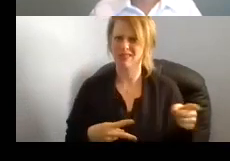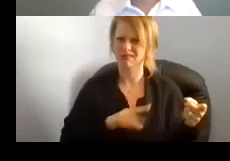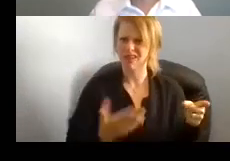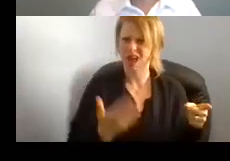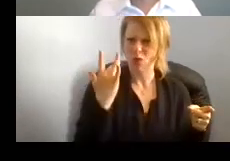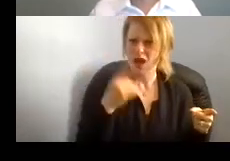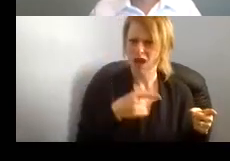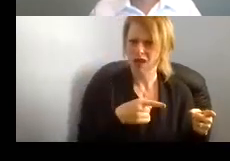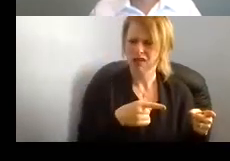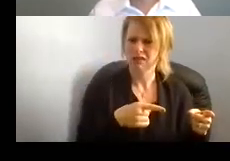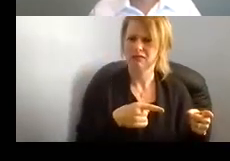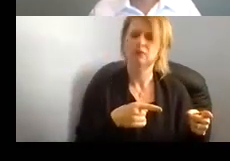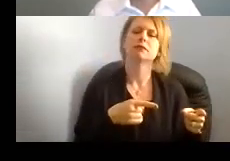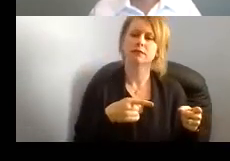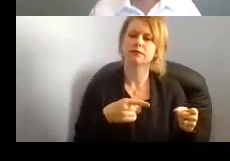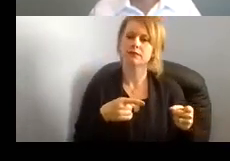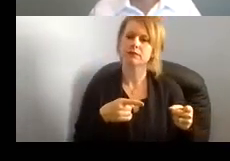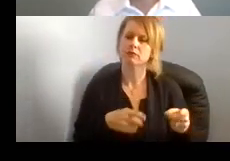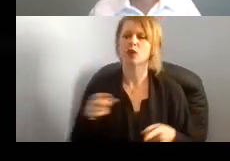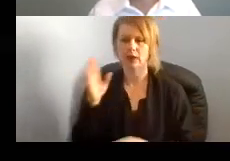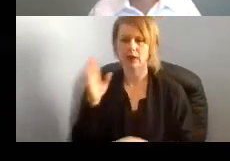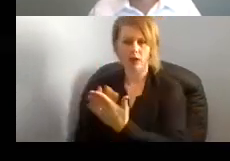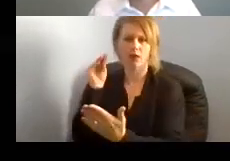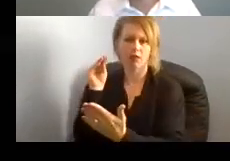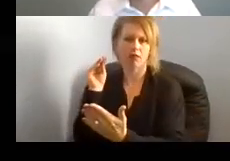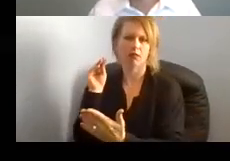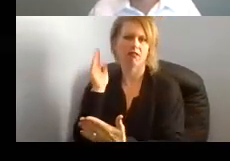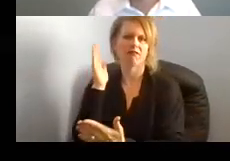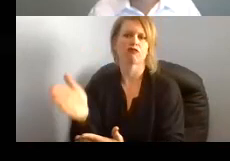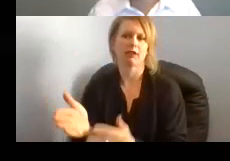And that usually leads to belief that the person did something bad and has been